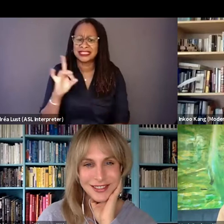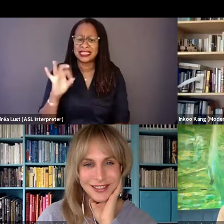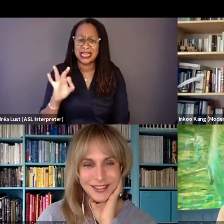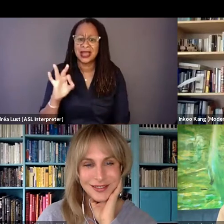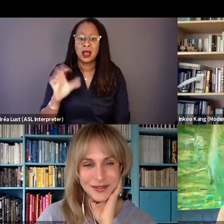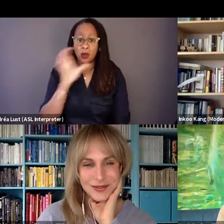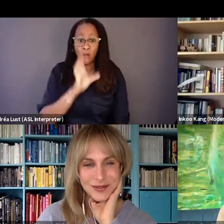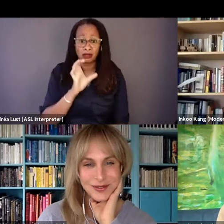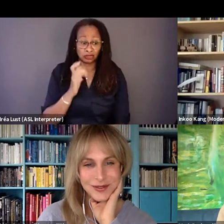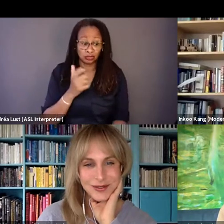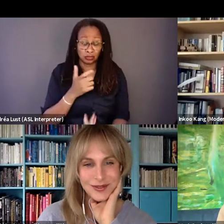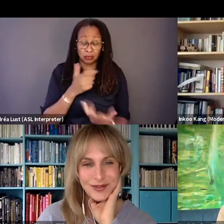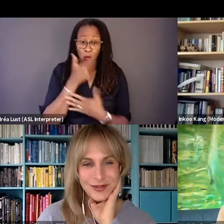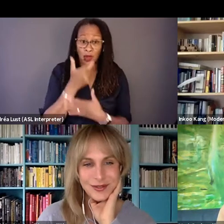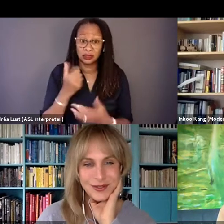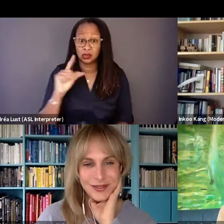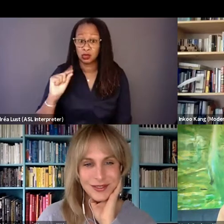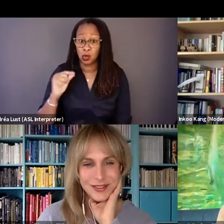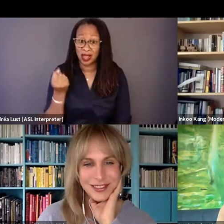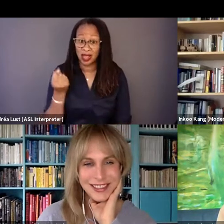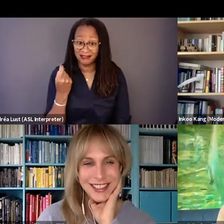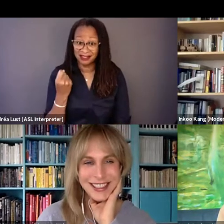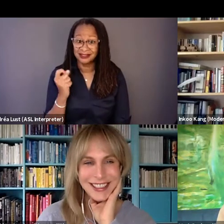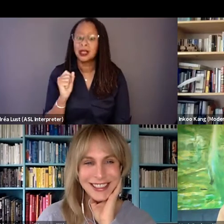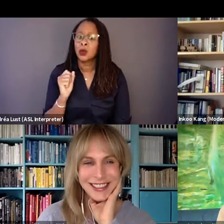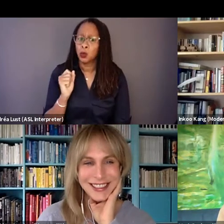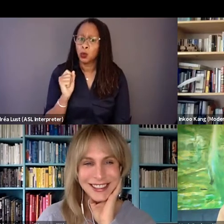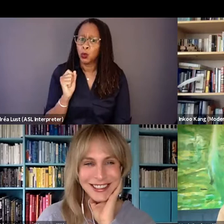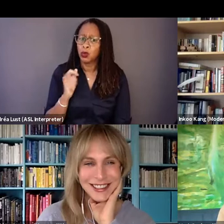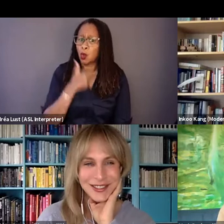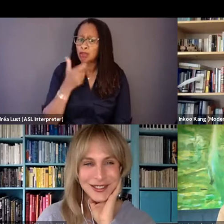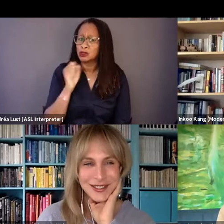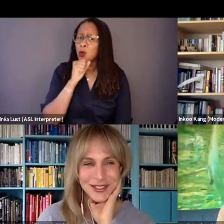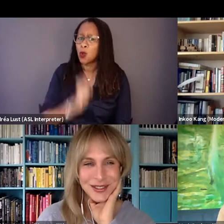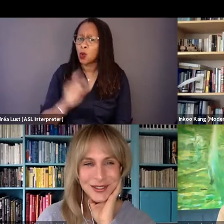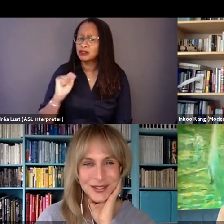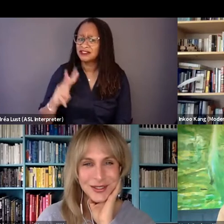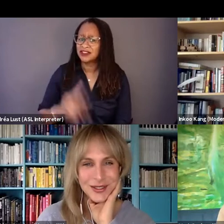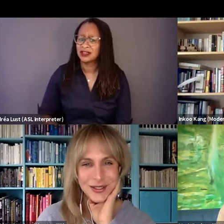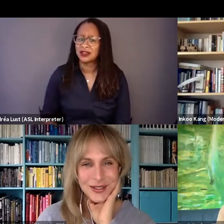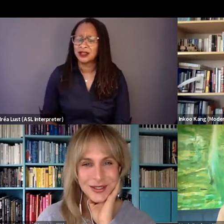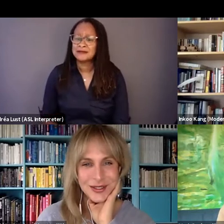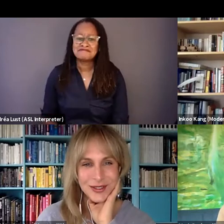Okay, you were watching some real old TV. Yeah, it was-